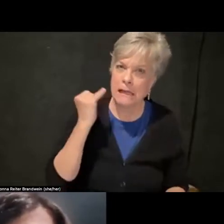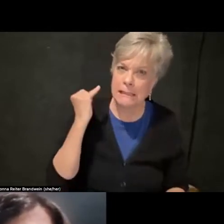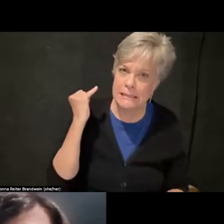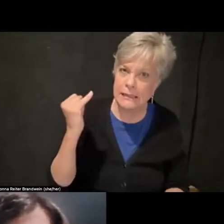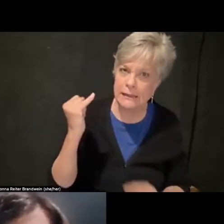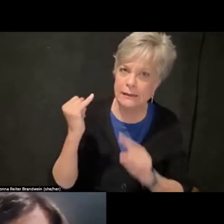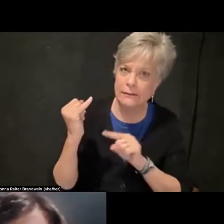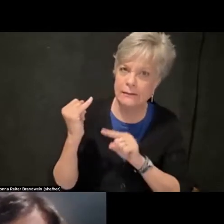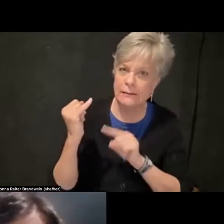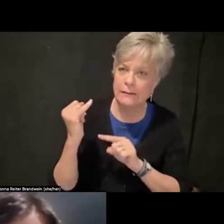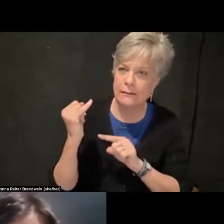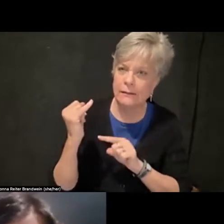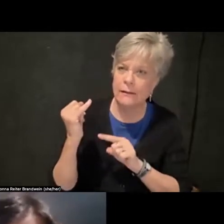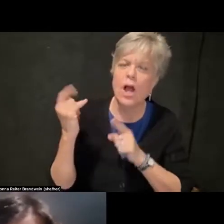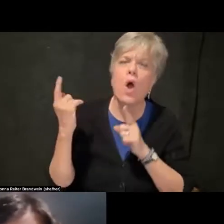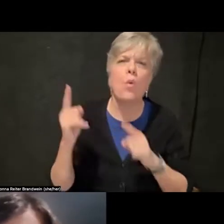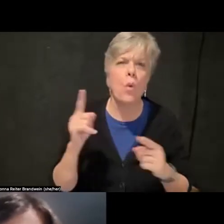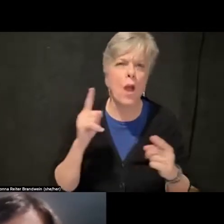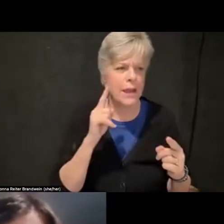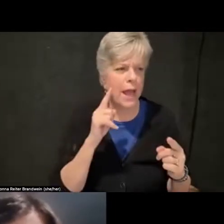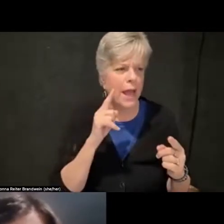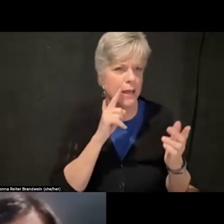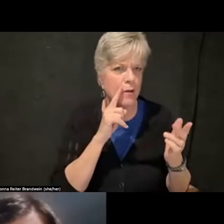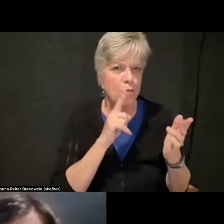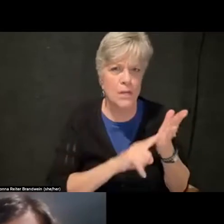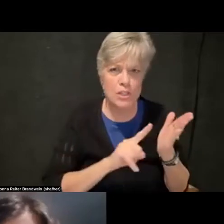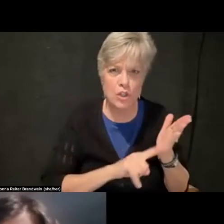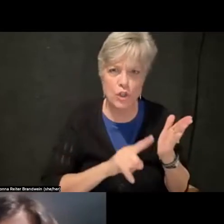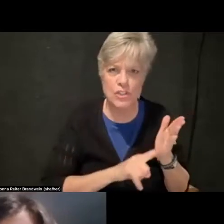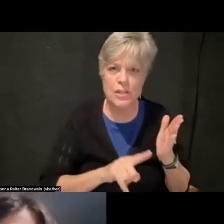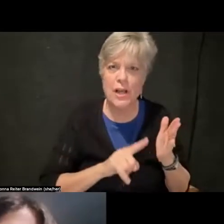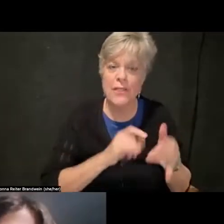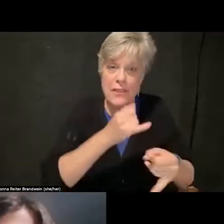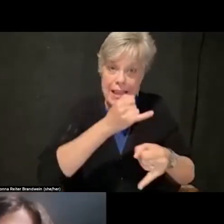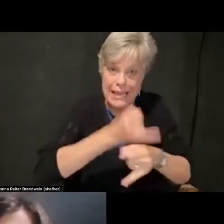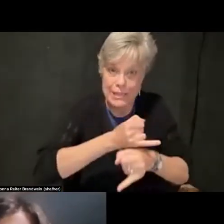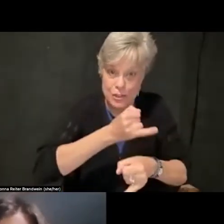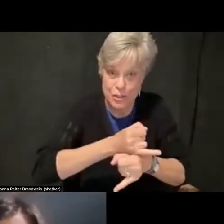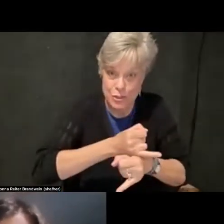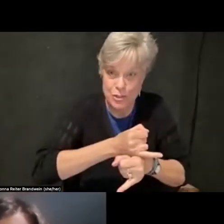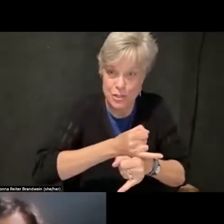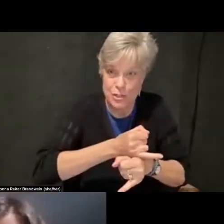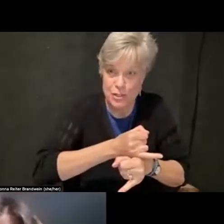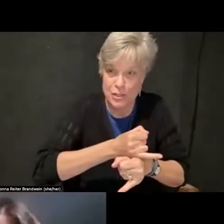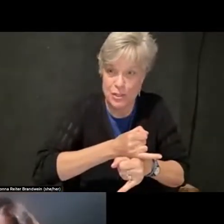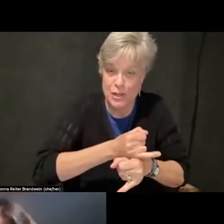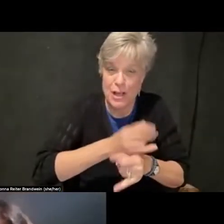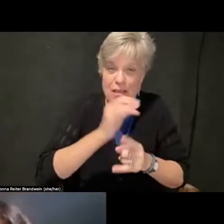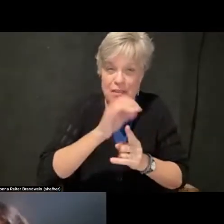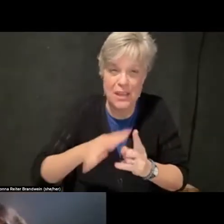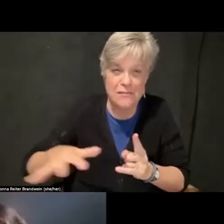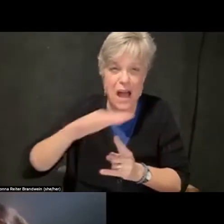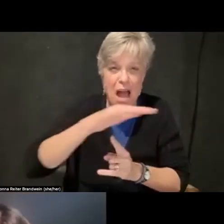So when I looked at the institution, again, the climate and attitudes was very geared